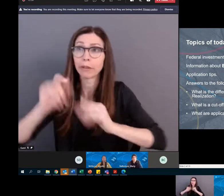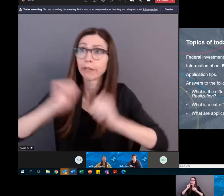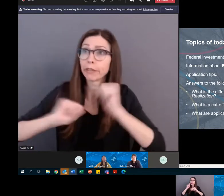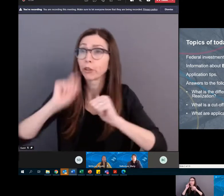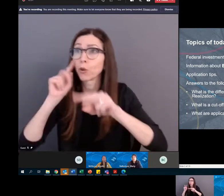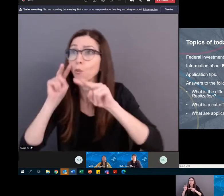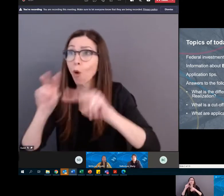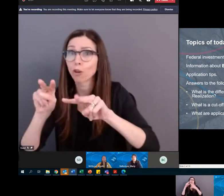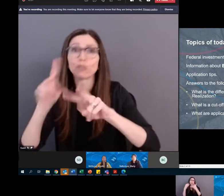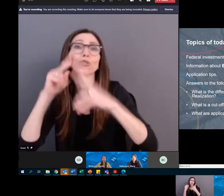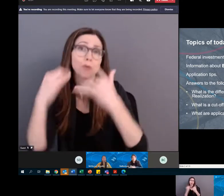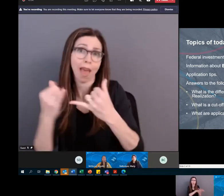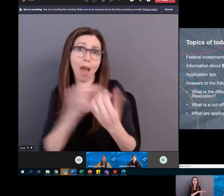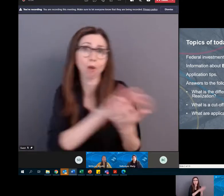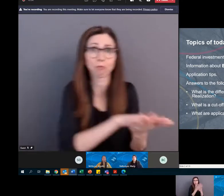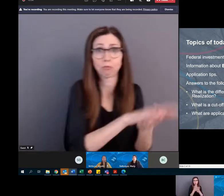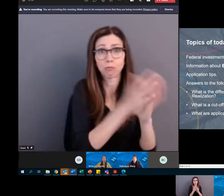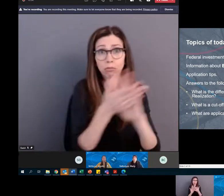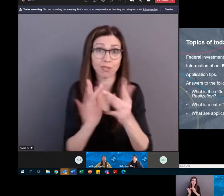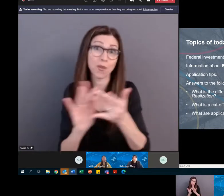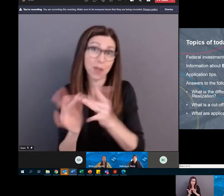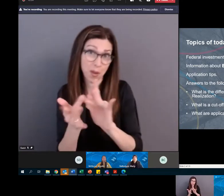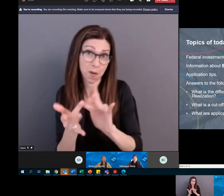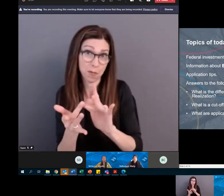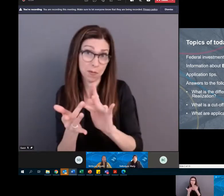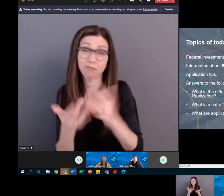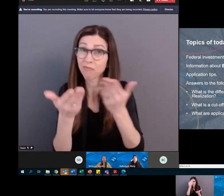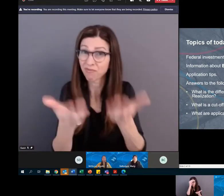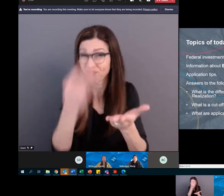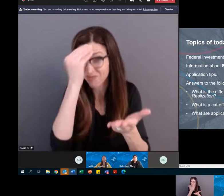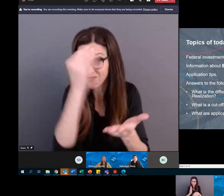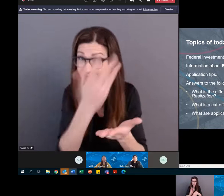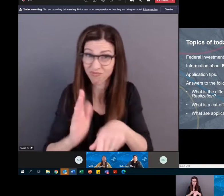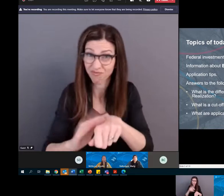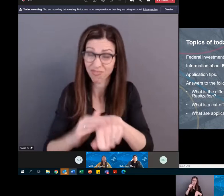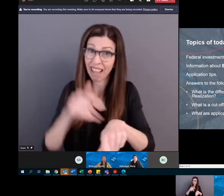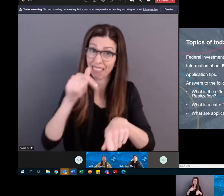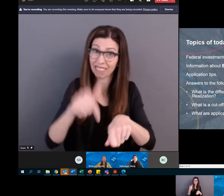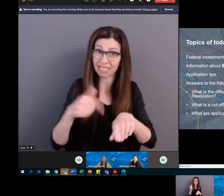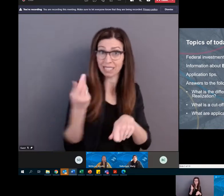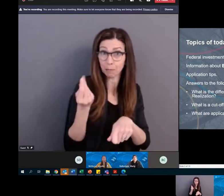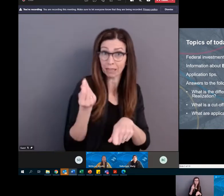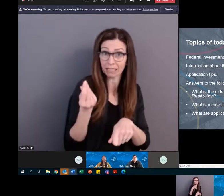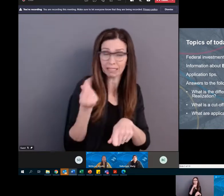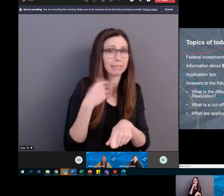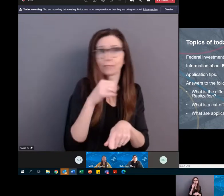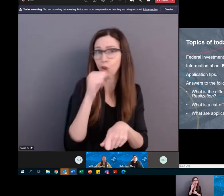It's important to note this opportunity is not open to individuals.